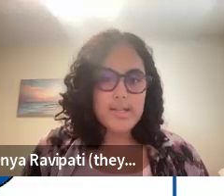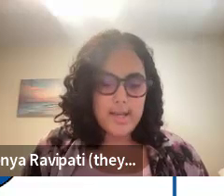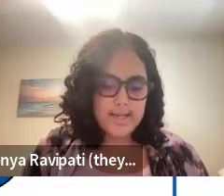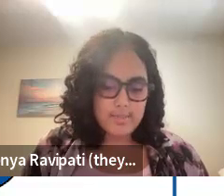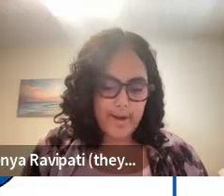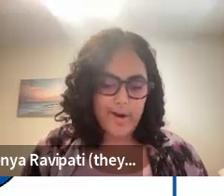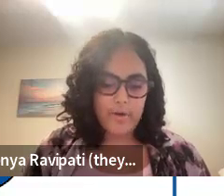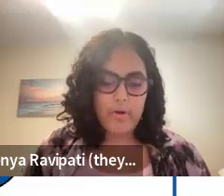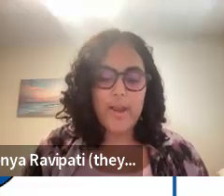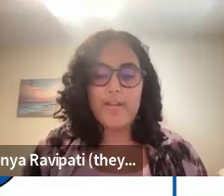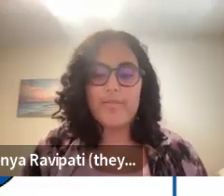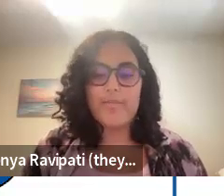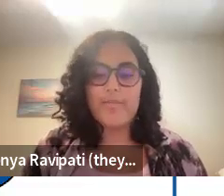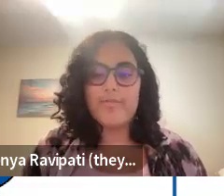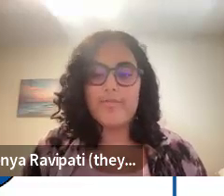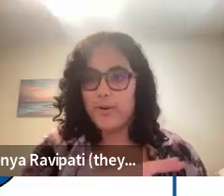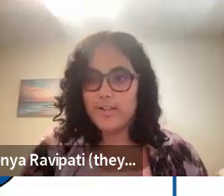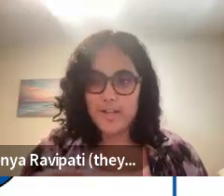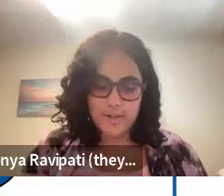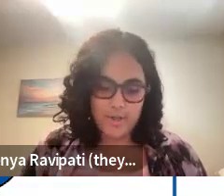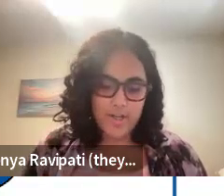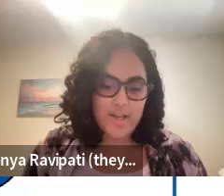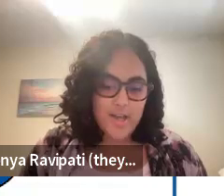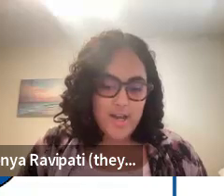They did this by occupying Federal buildings across the country.